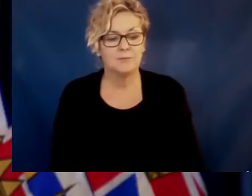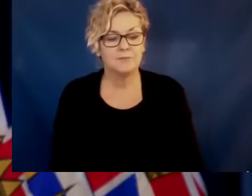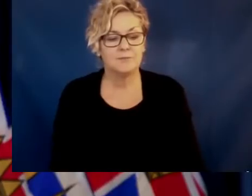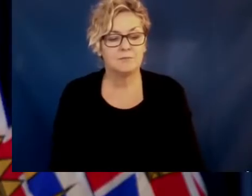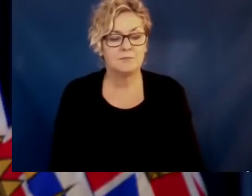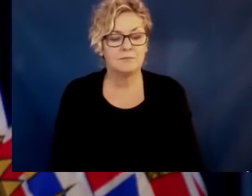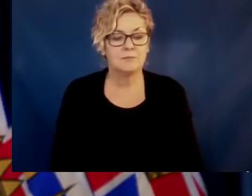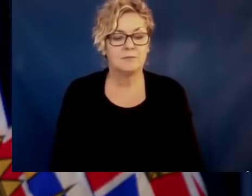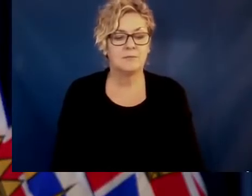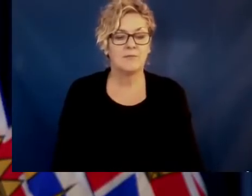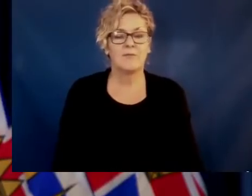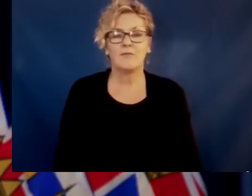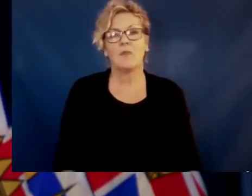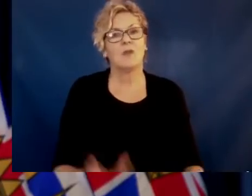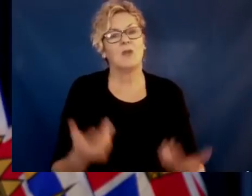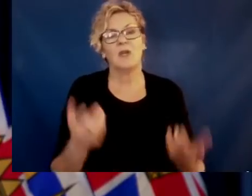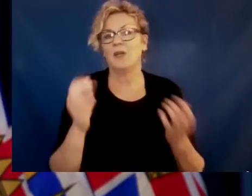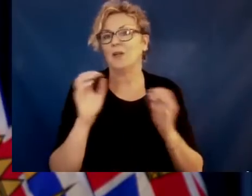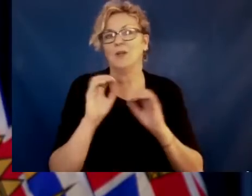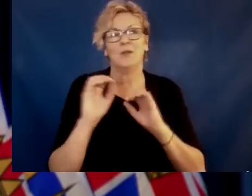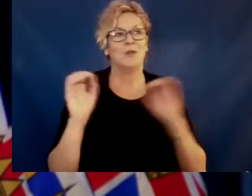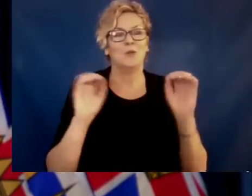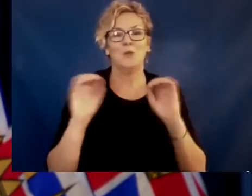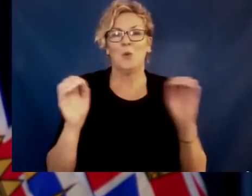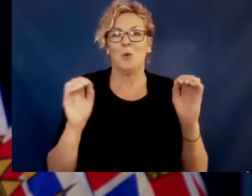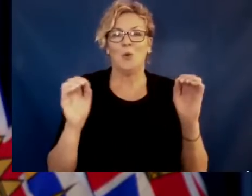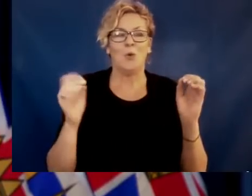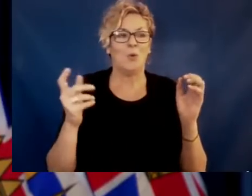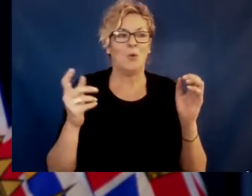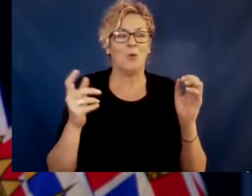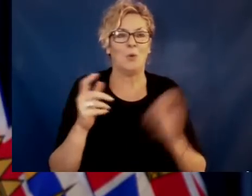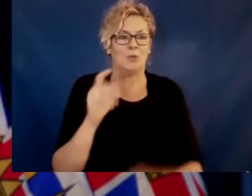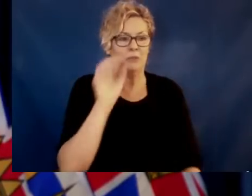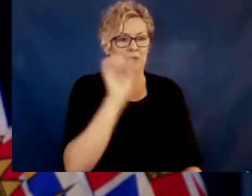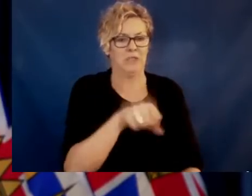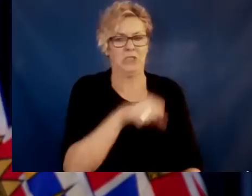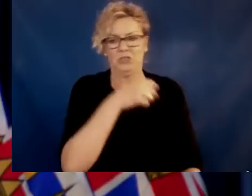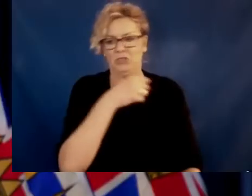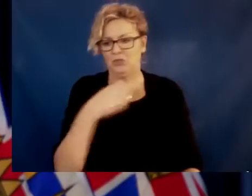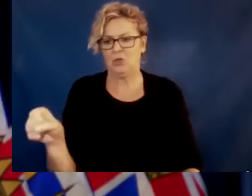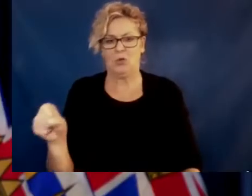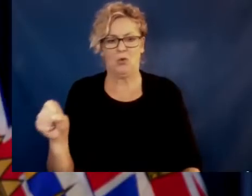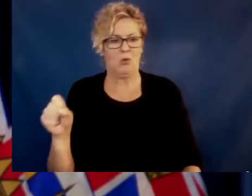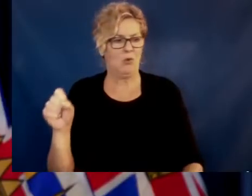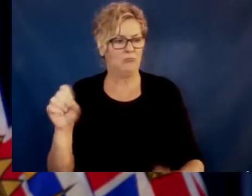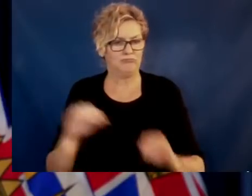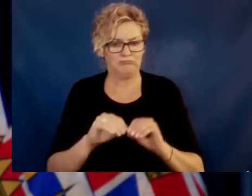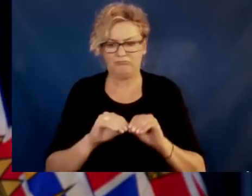talking about this. So it would depend on the circumstances around one of the children.